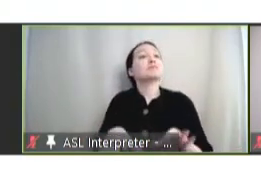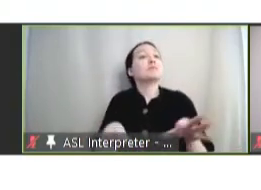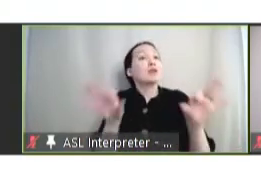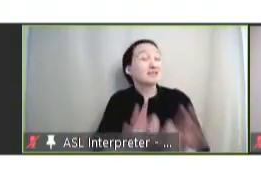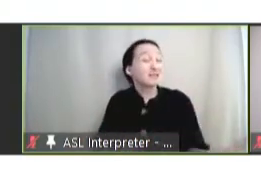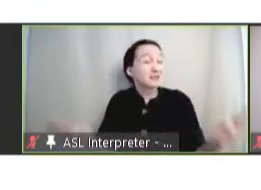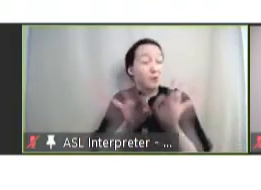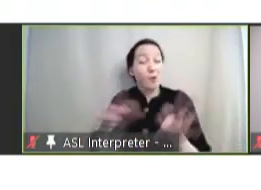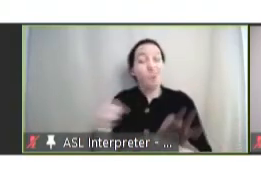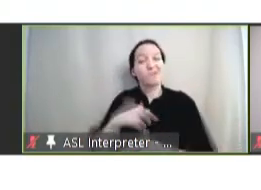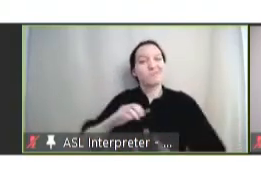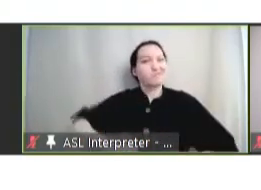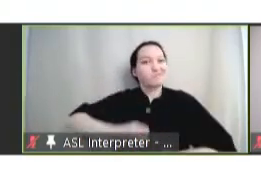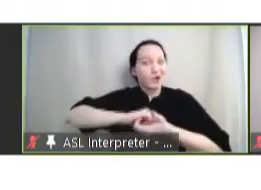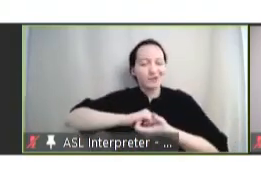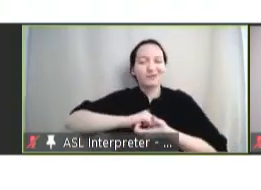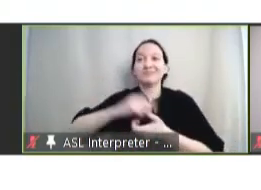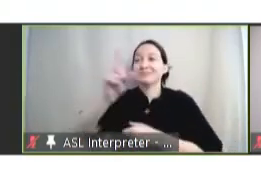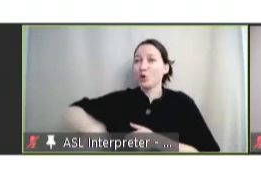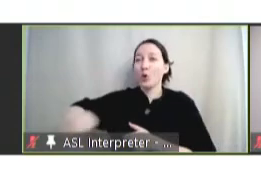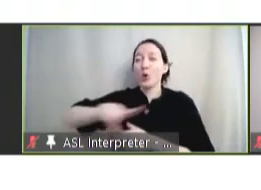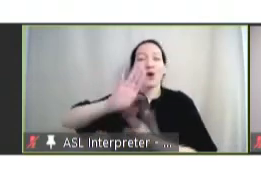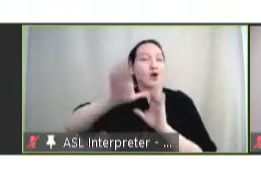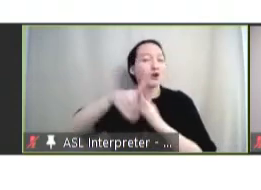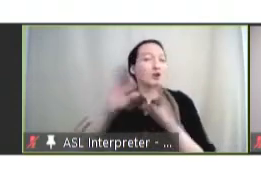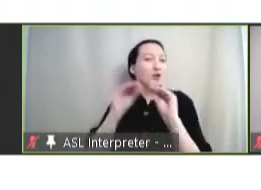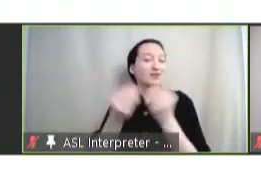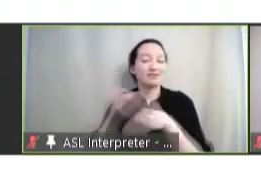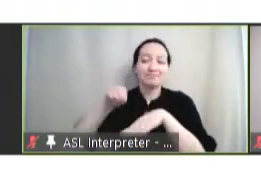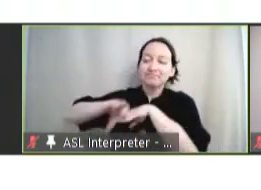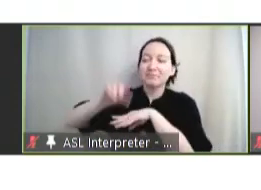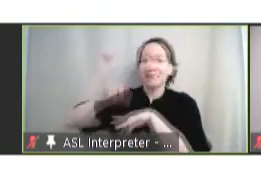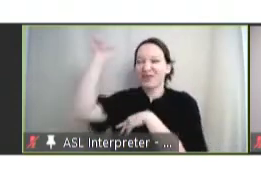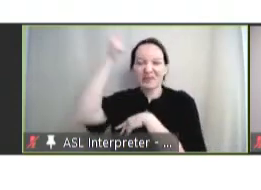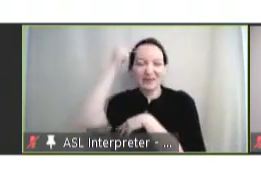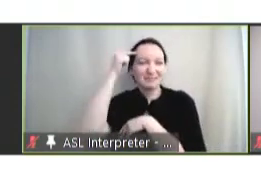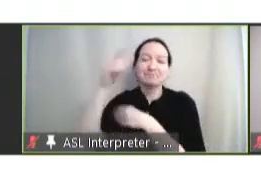us to partner with all of the organizations that are advising our government of how to navigate